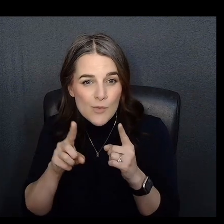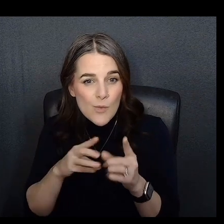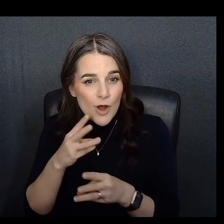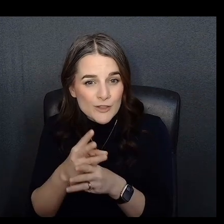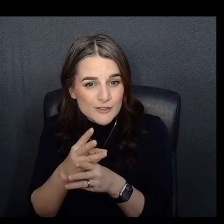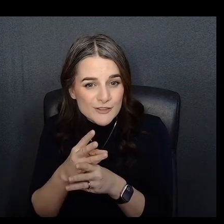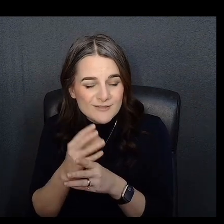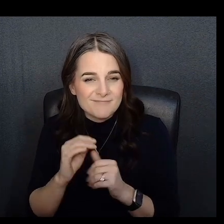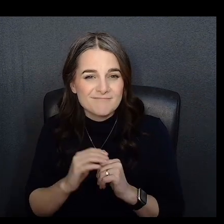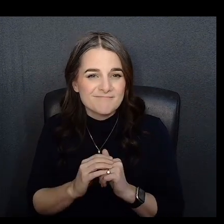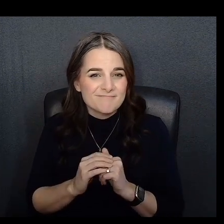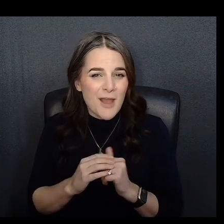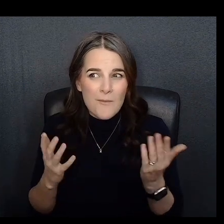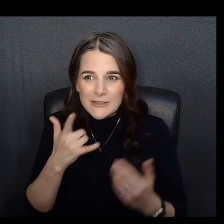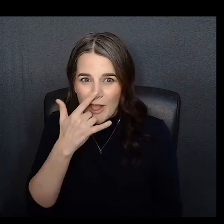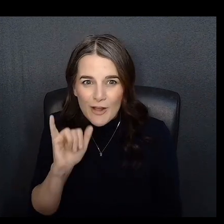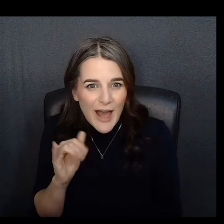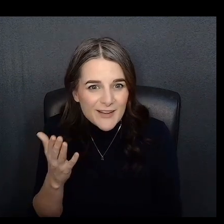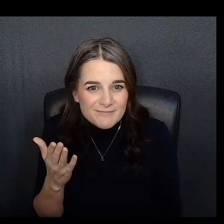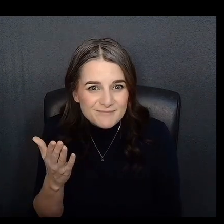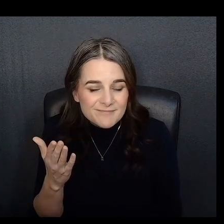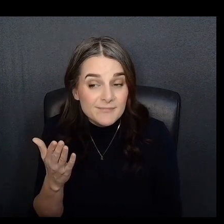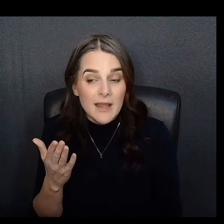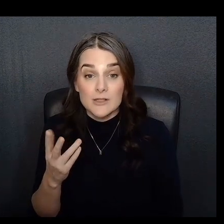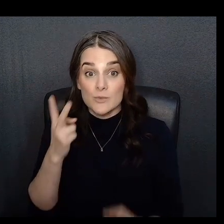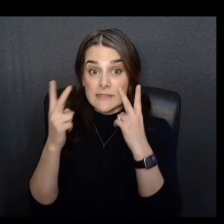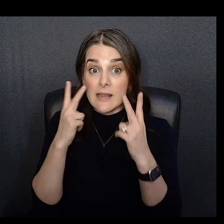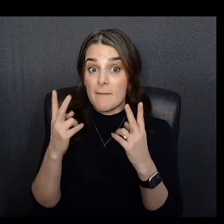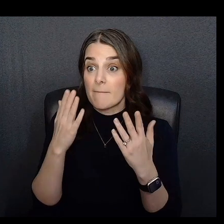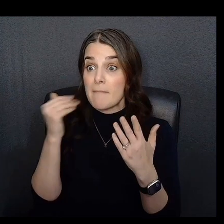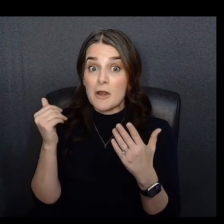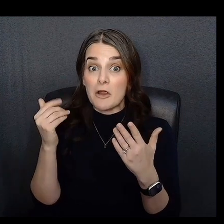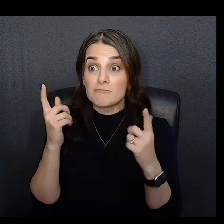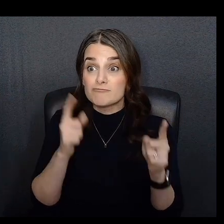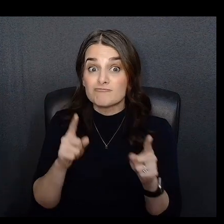Are we starting to see better outcomes for individuals out in the world?